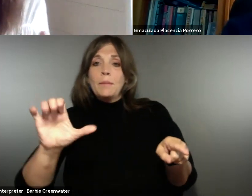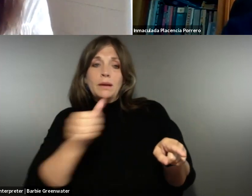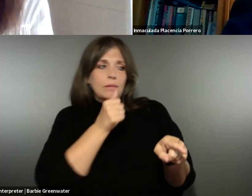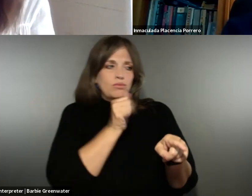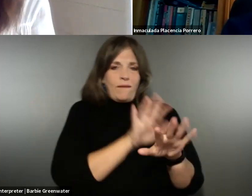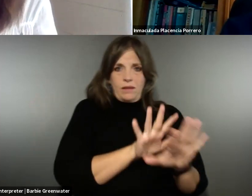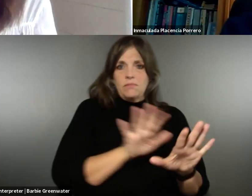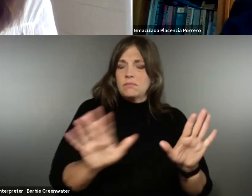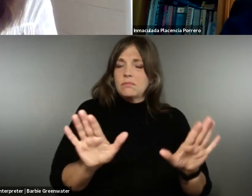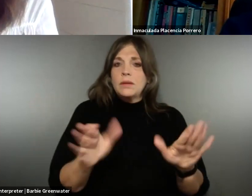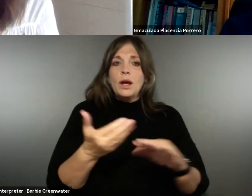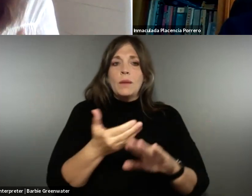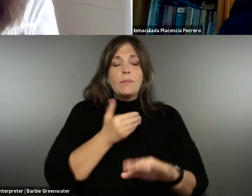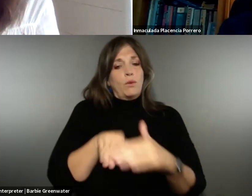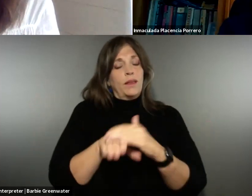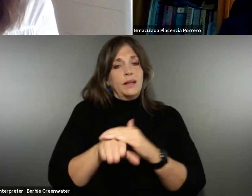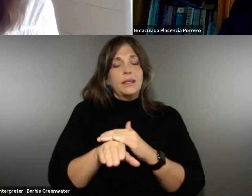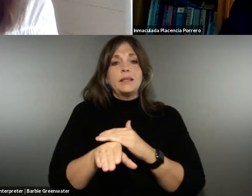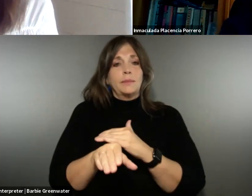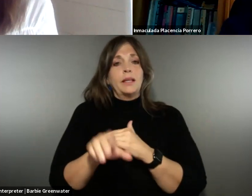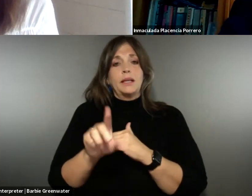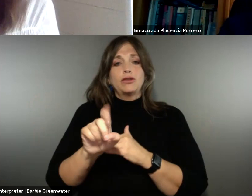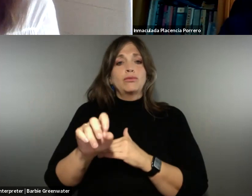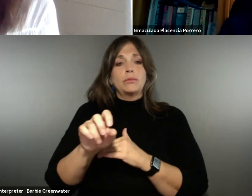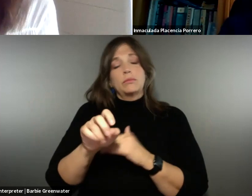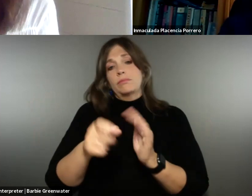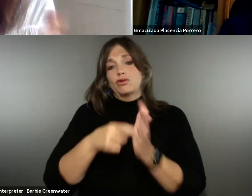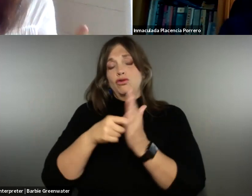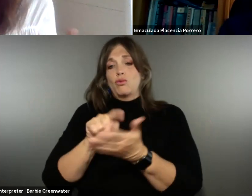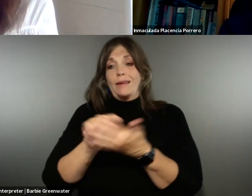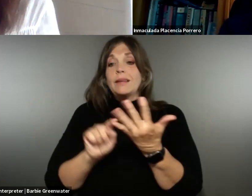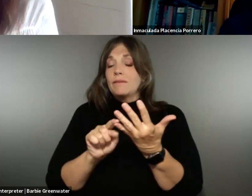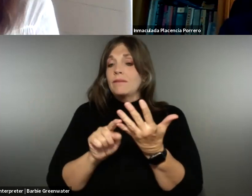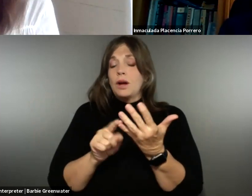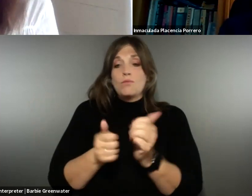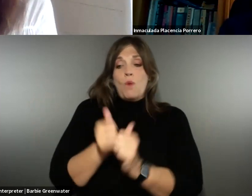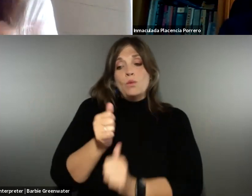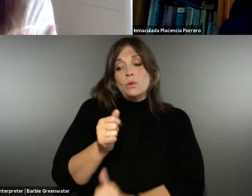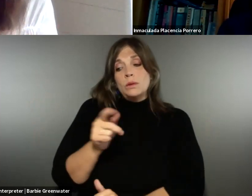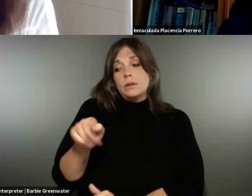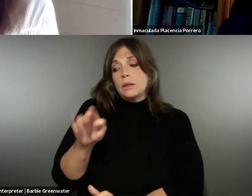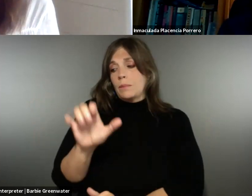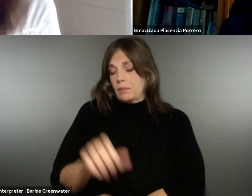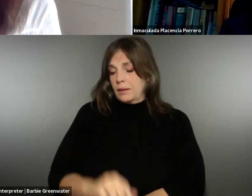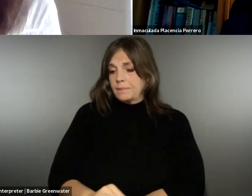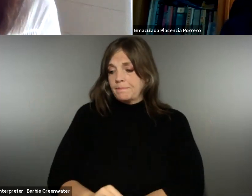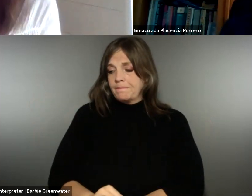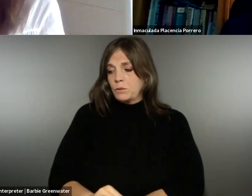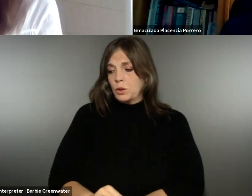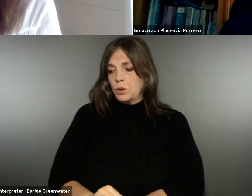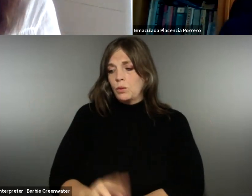clients in public sector, but there is a big difference compared to the similar situation before the Web accessibility directive and